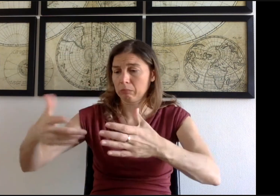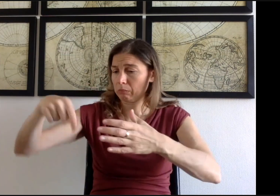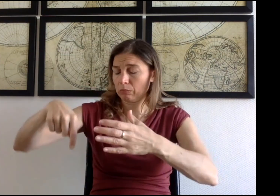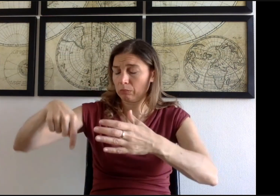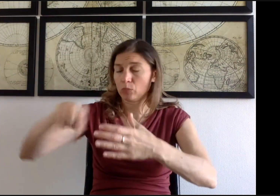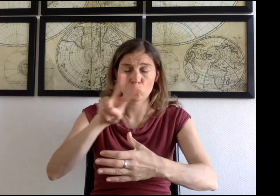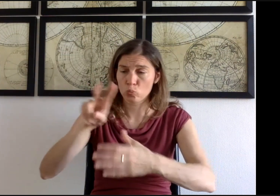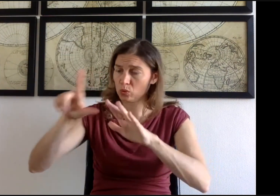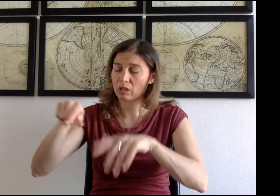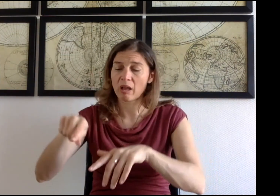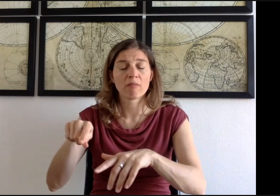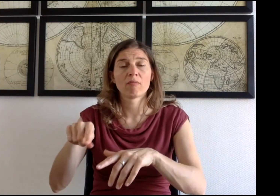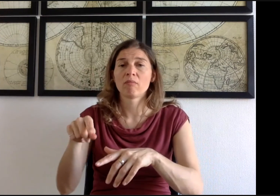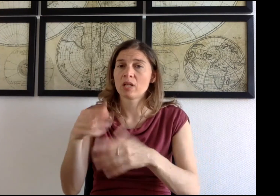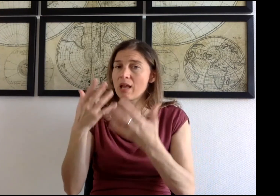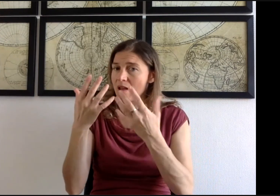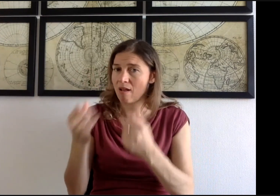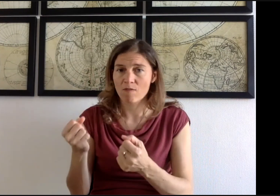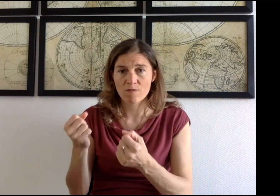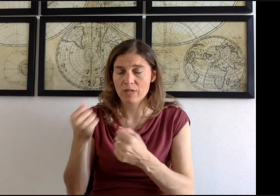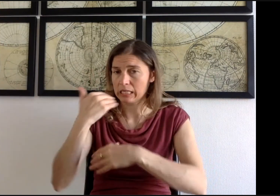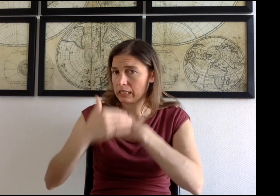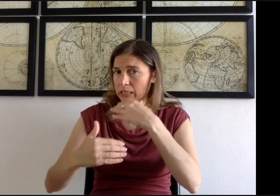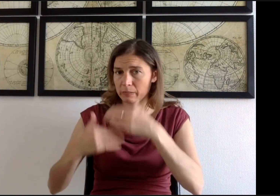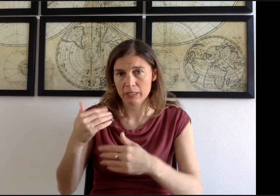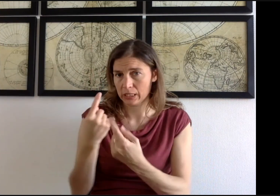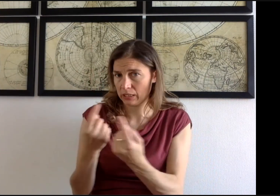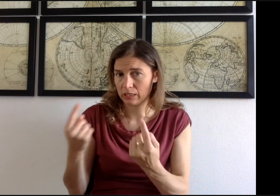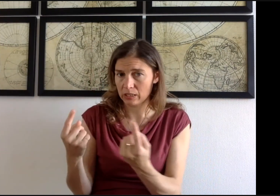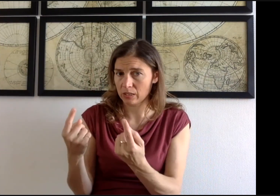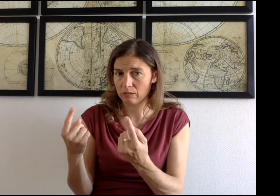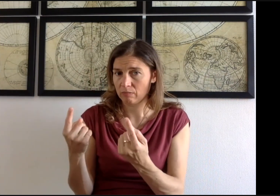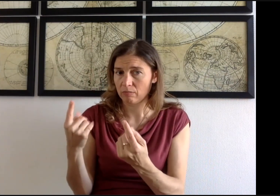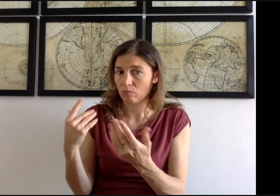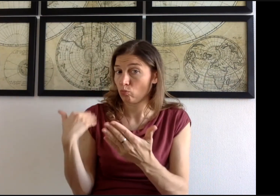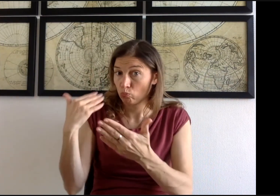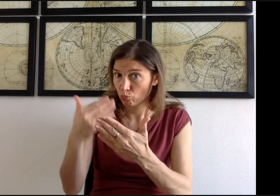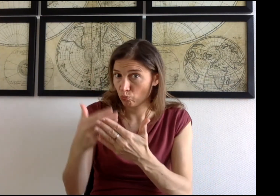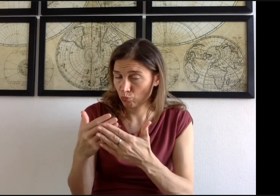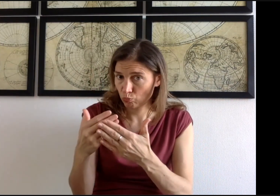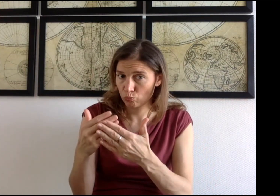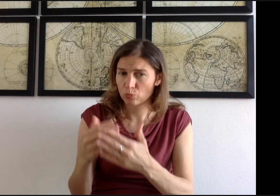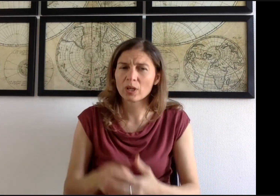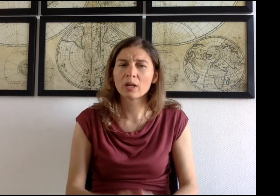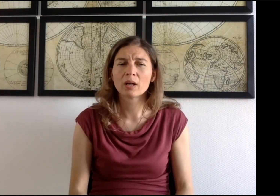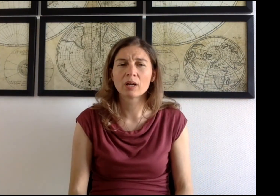[IN OTHER LANGUAGE] The Kosovo Disability Forum